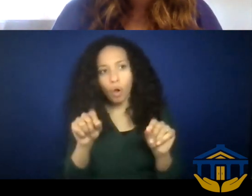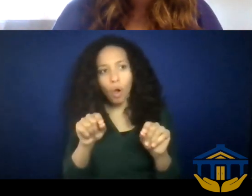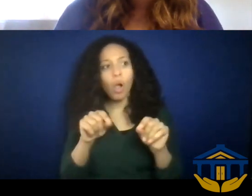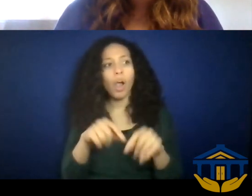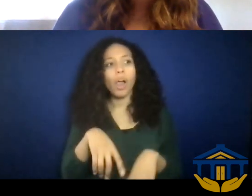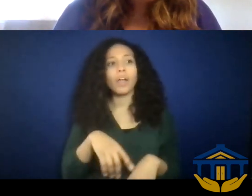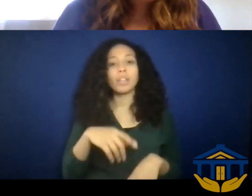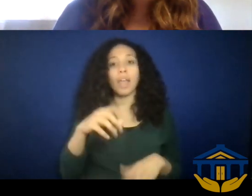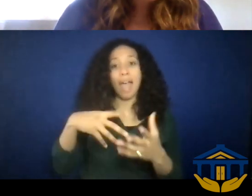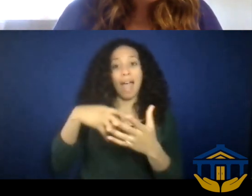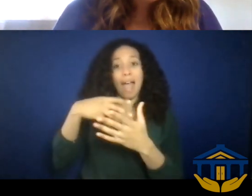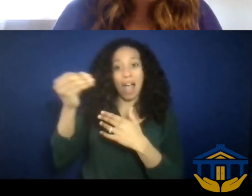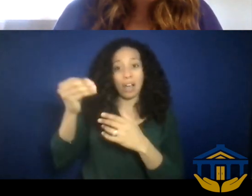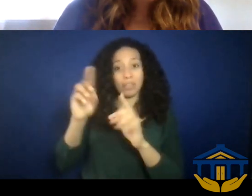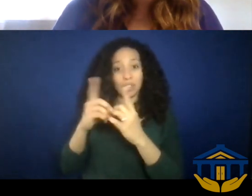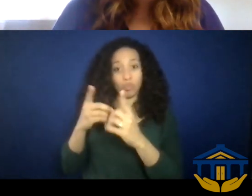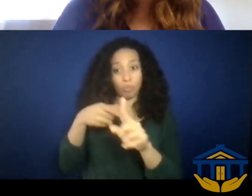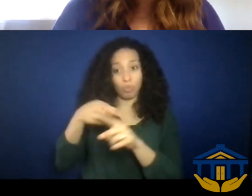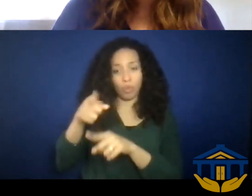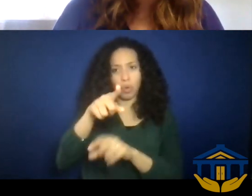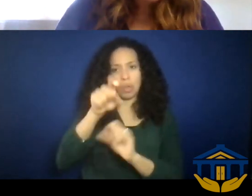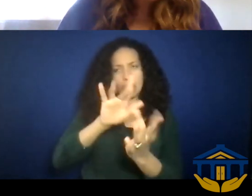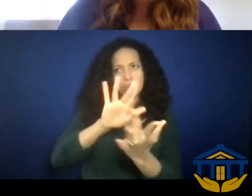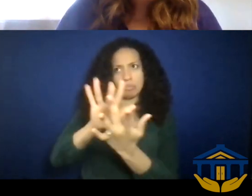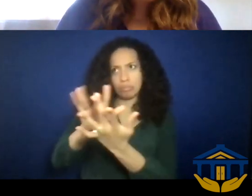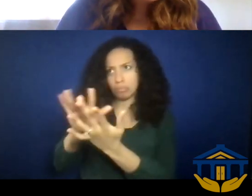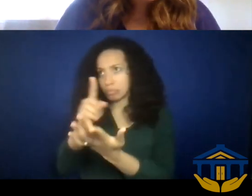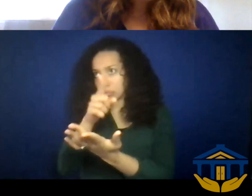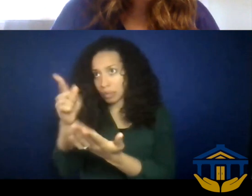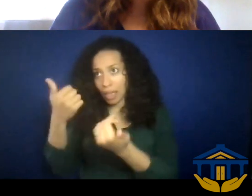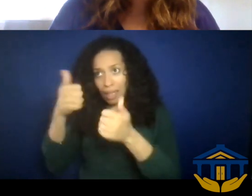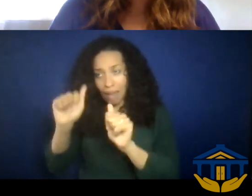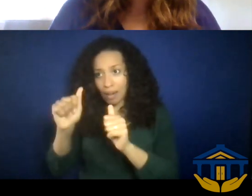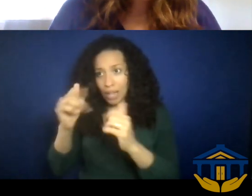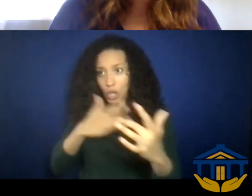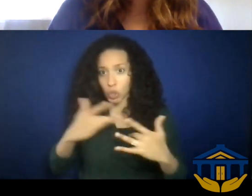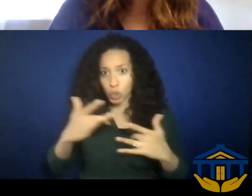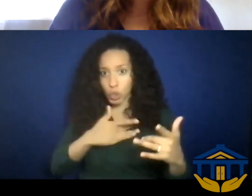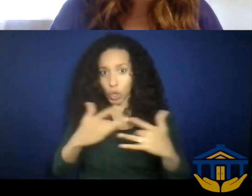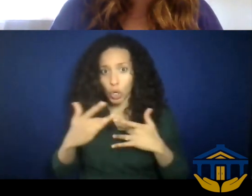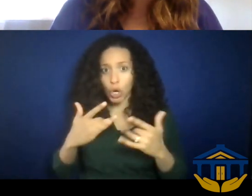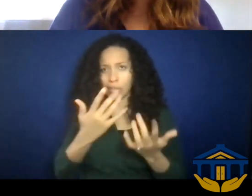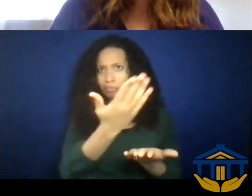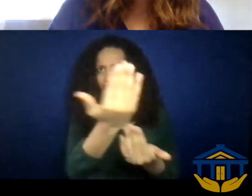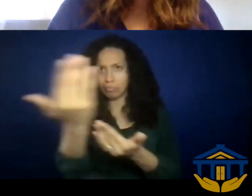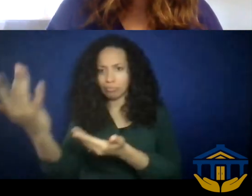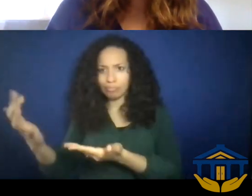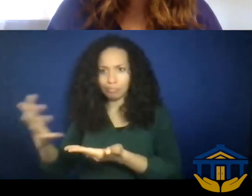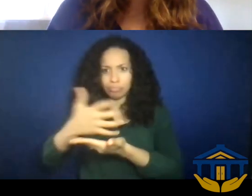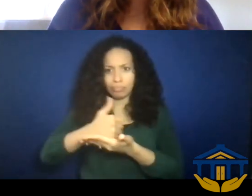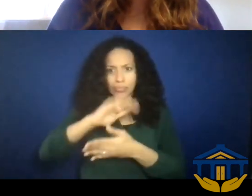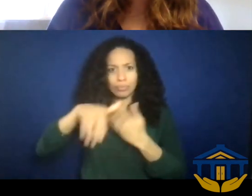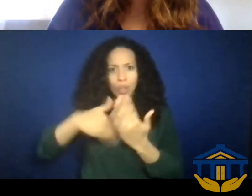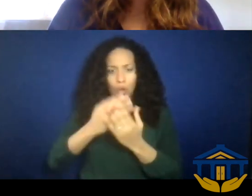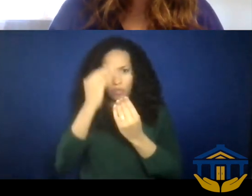See if they have concerns. Gather any information you want to bring to the meeting and educate